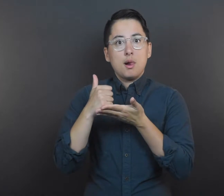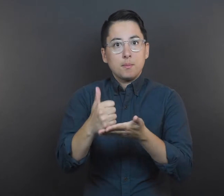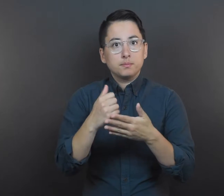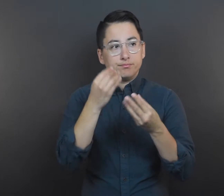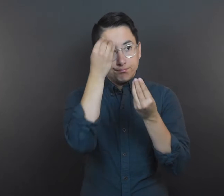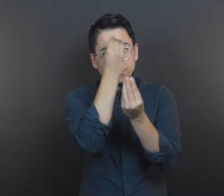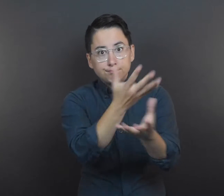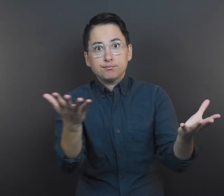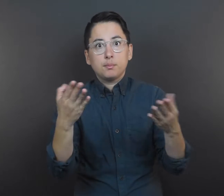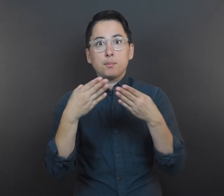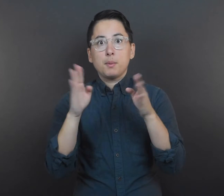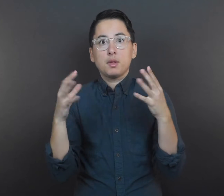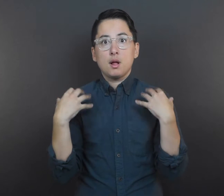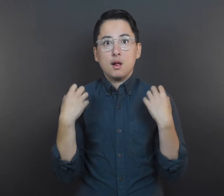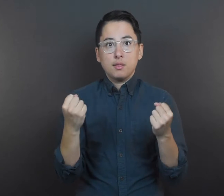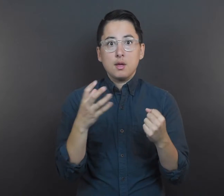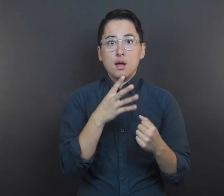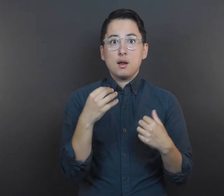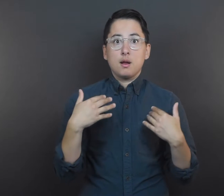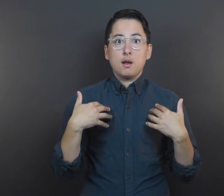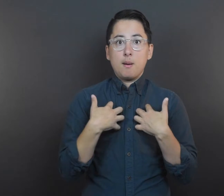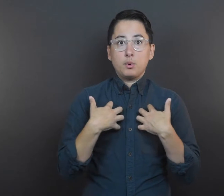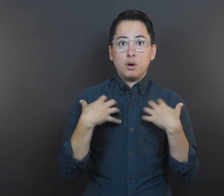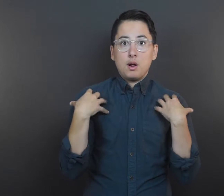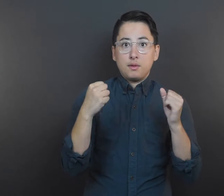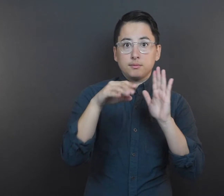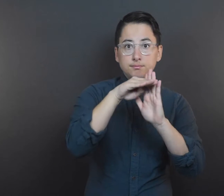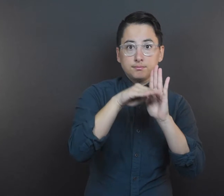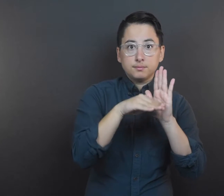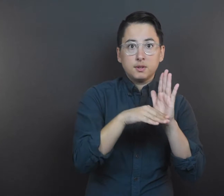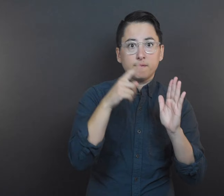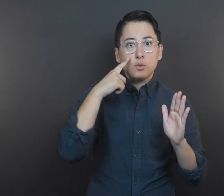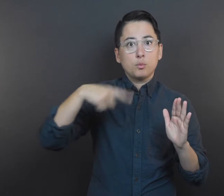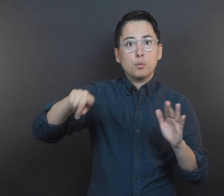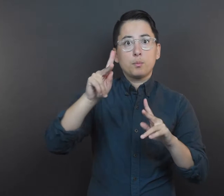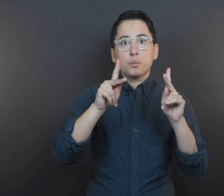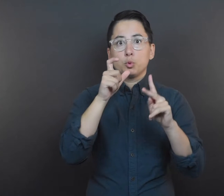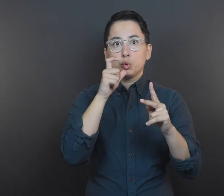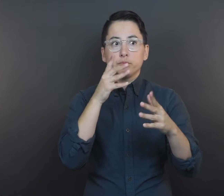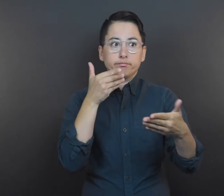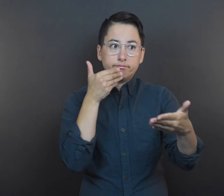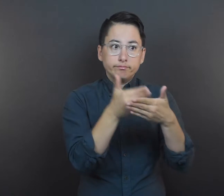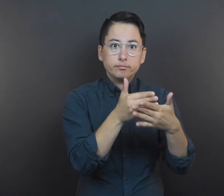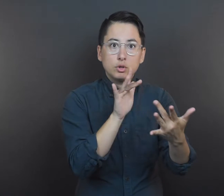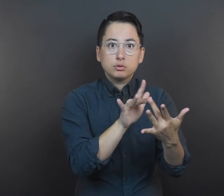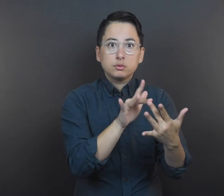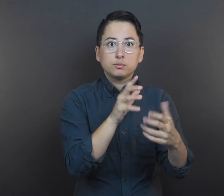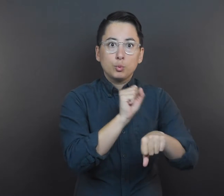animals. The results of these investigations have also helped to inform public health and animal